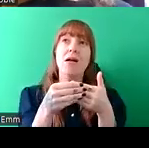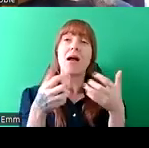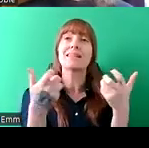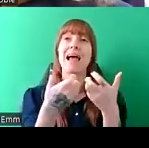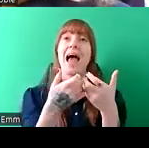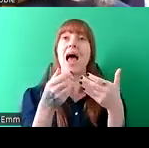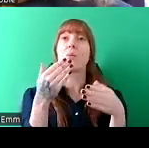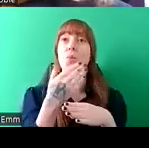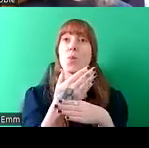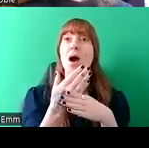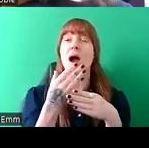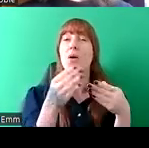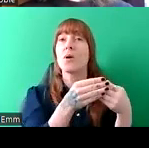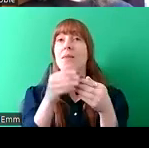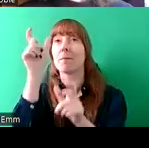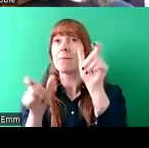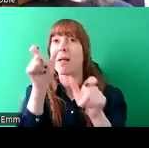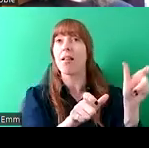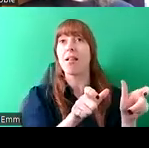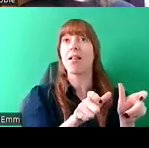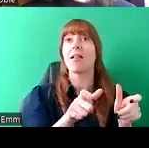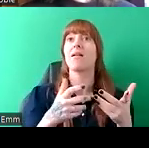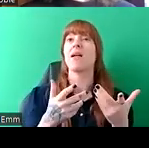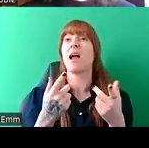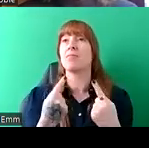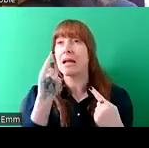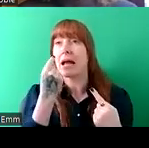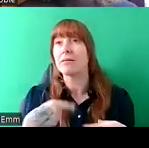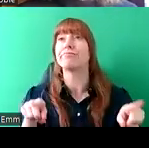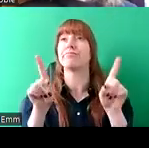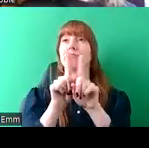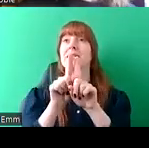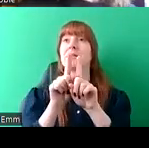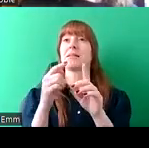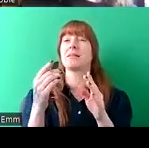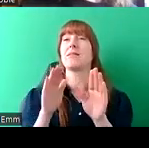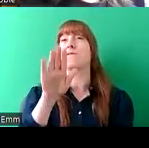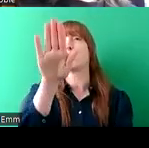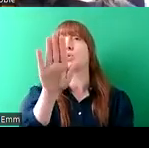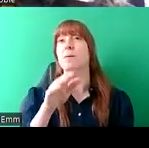what we're looking for, and how we can hopefully work together. So, yeah, I'm sorry, I didn't